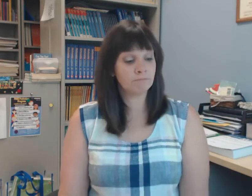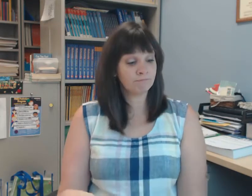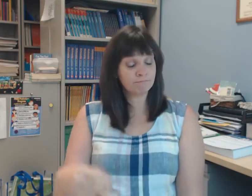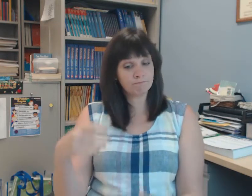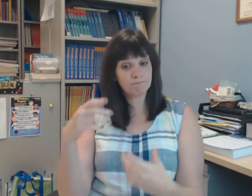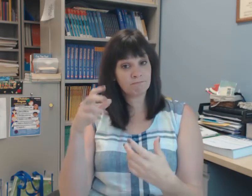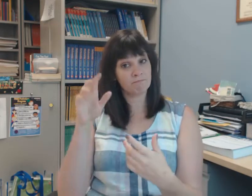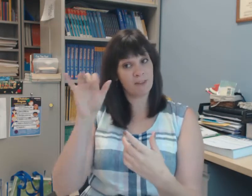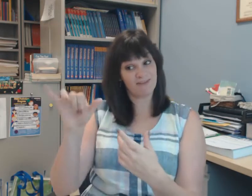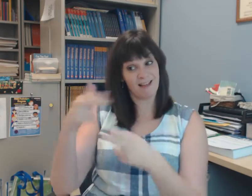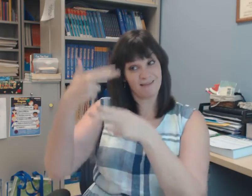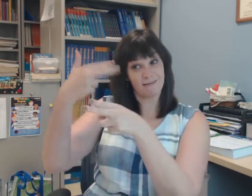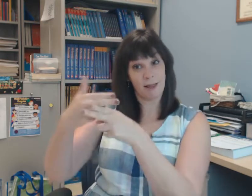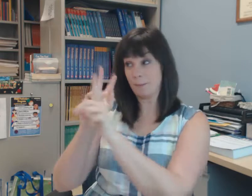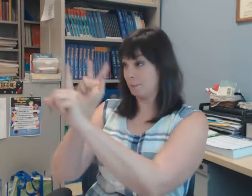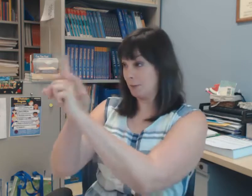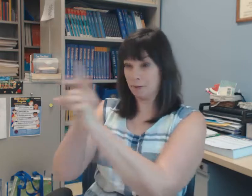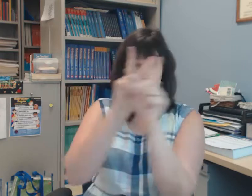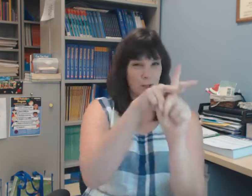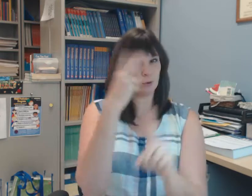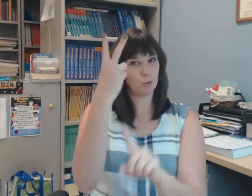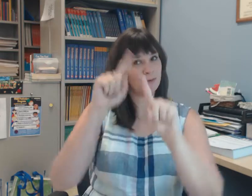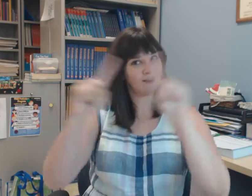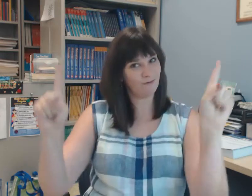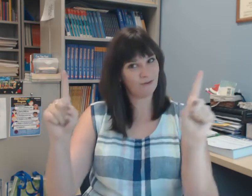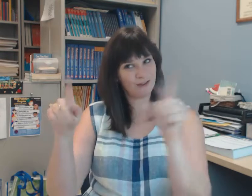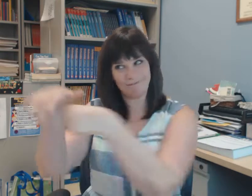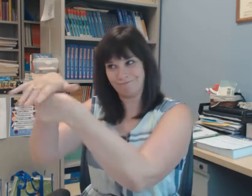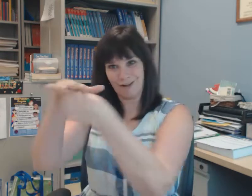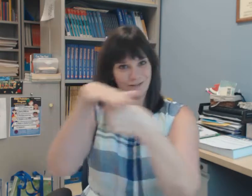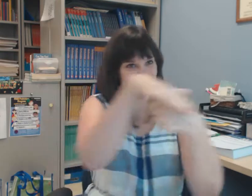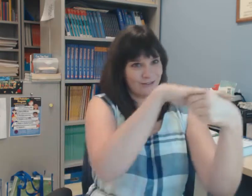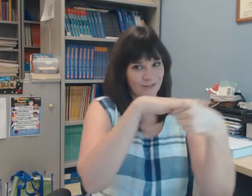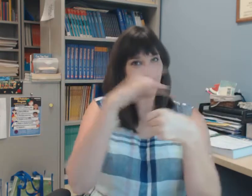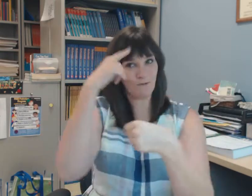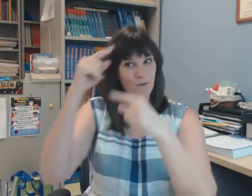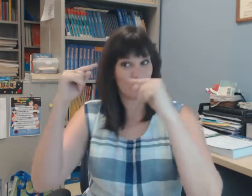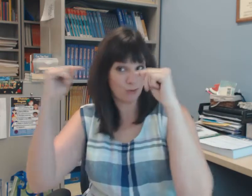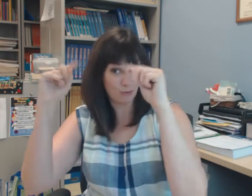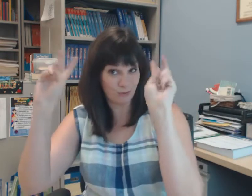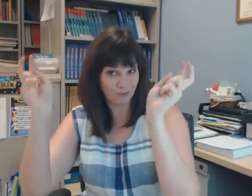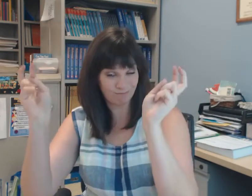That name applies to two different areas for tutoring.